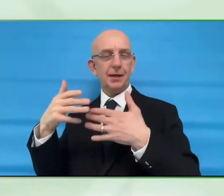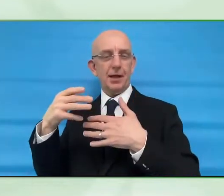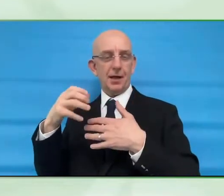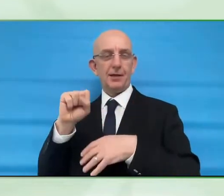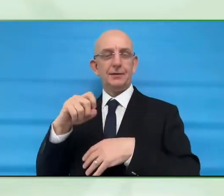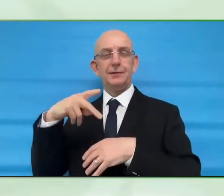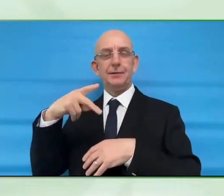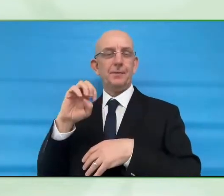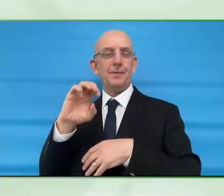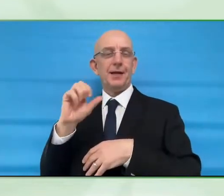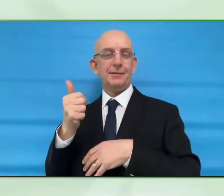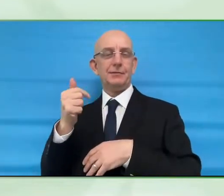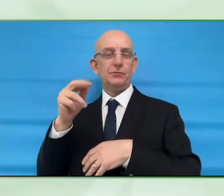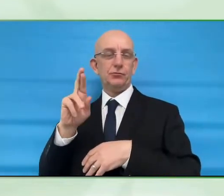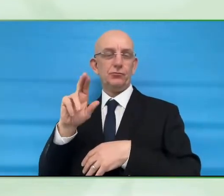of consultation, just keep trying things and testing things.